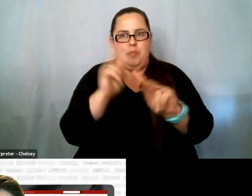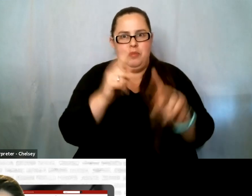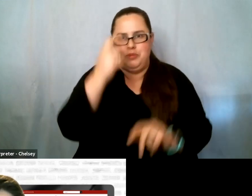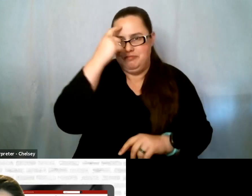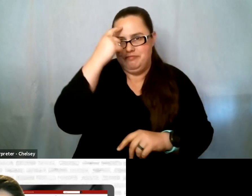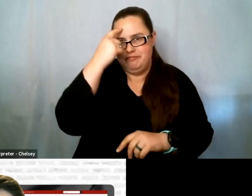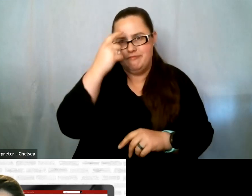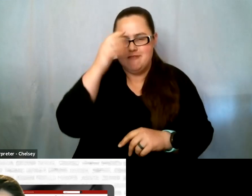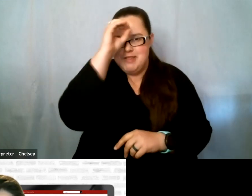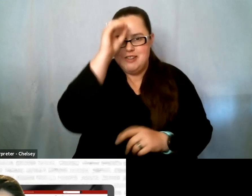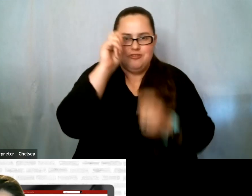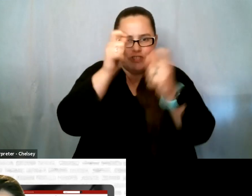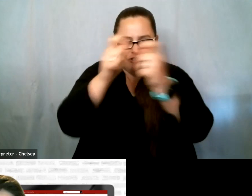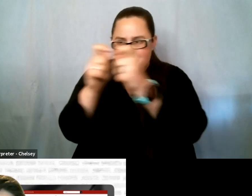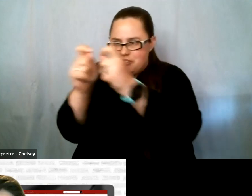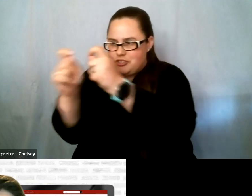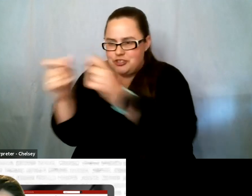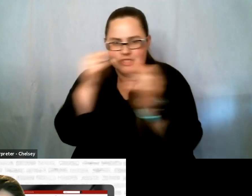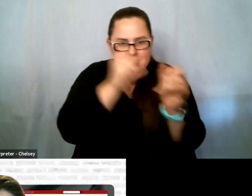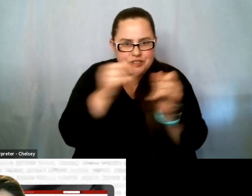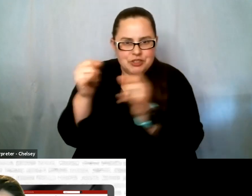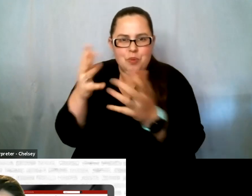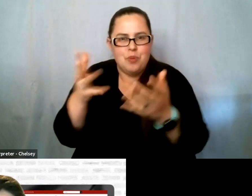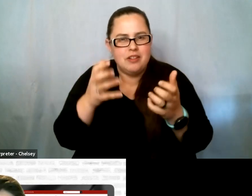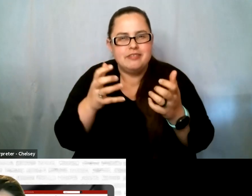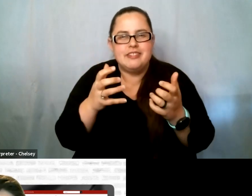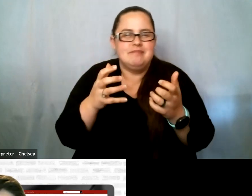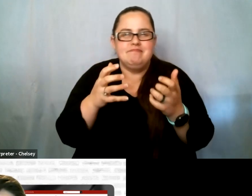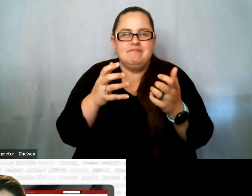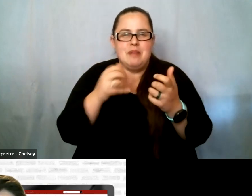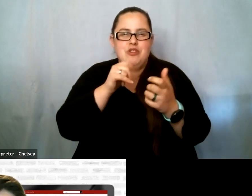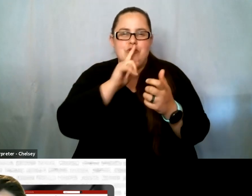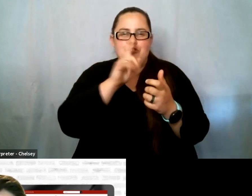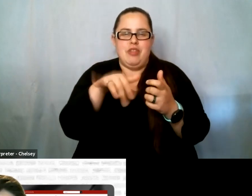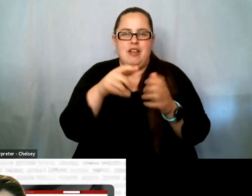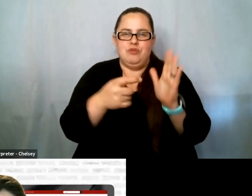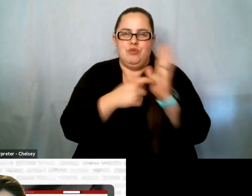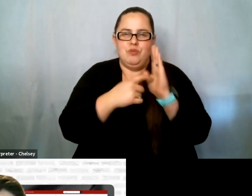individual person's mind. I don't know that that's necessary. I think sometimes it's,